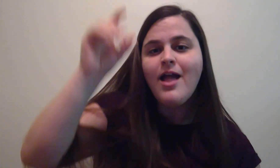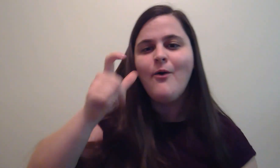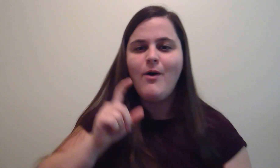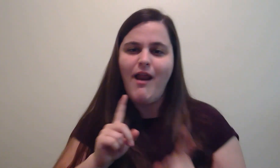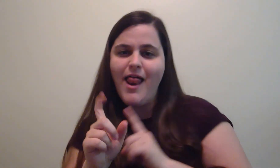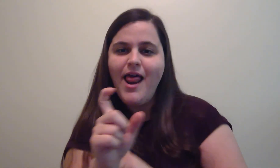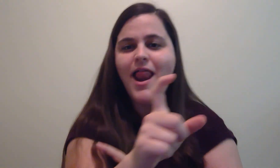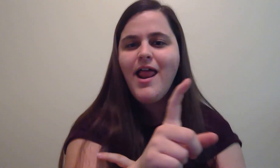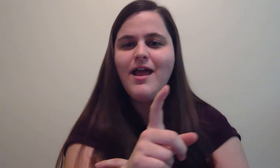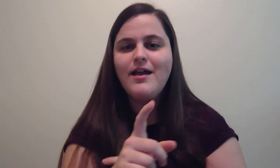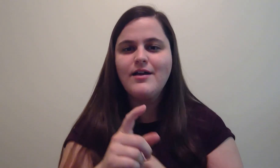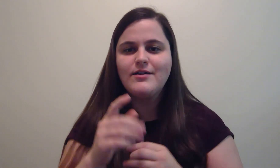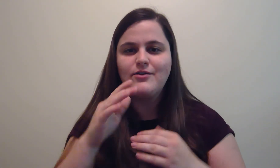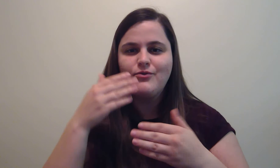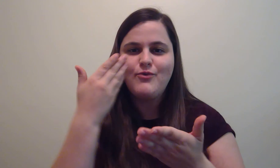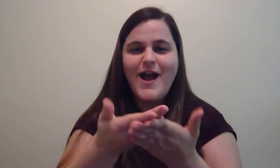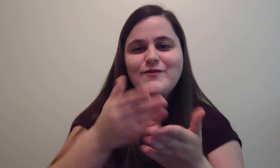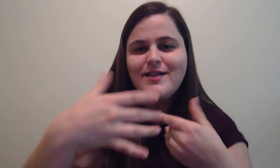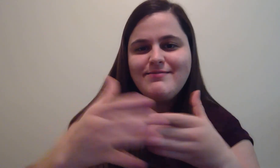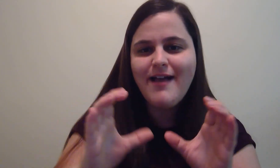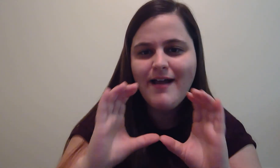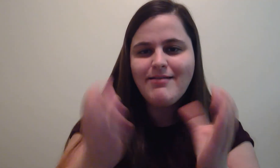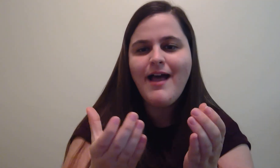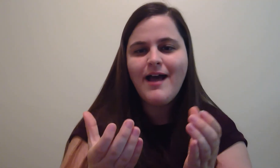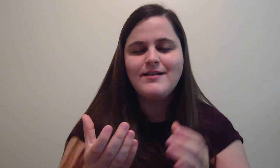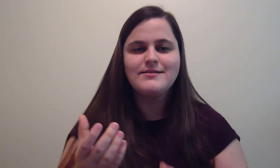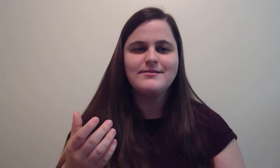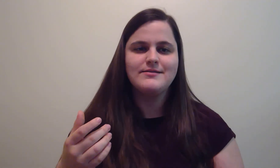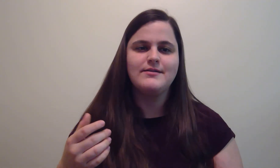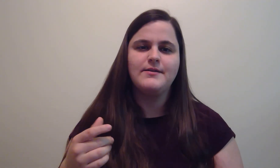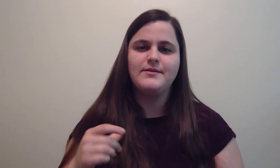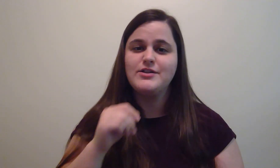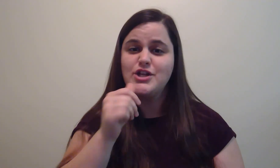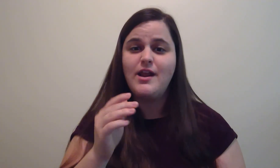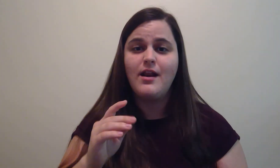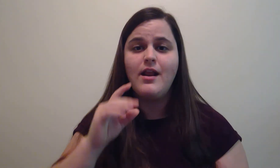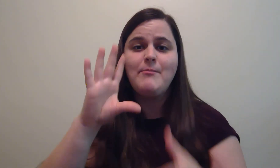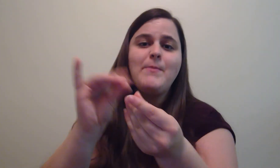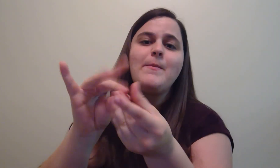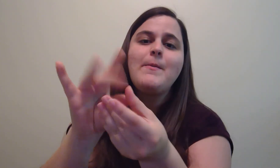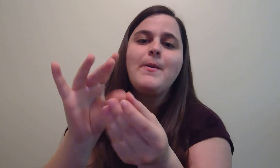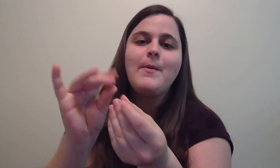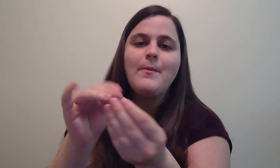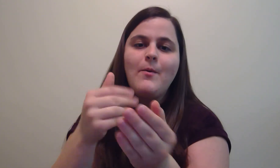to get the teacher to call on her or charge to the halls getting to class. She didn't make unsolicited comments